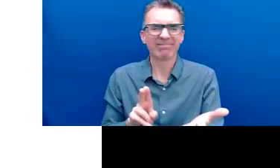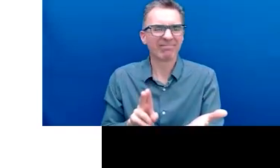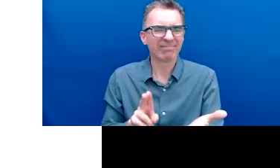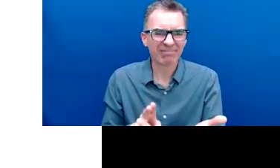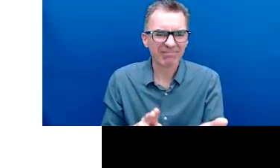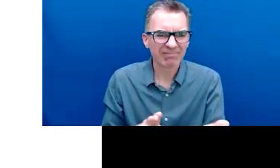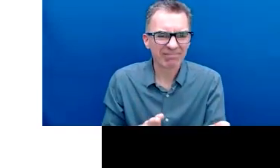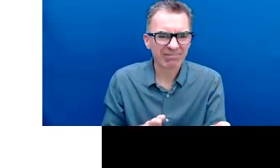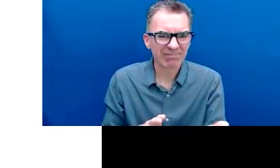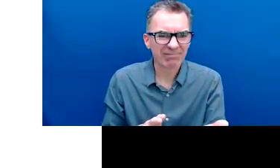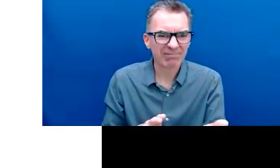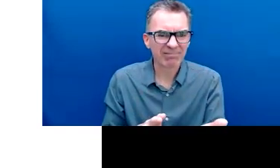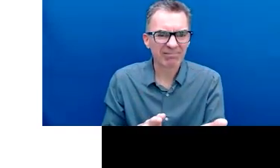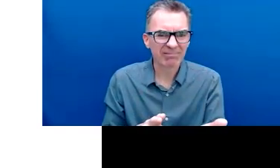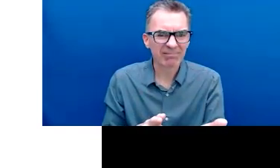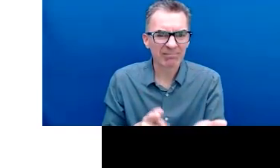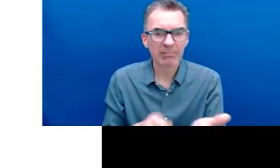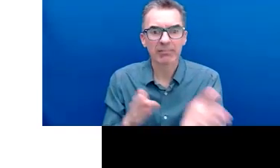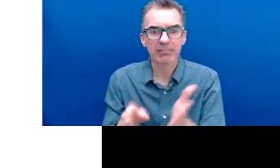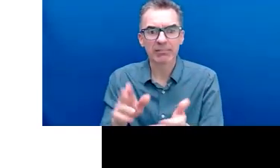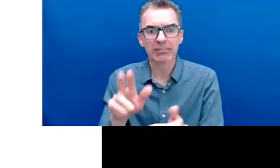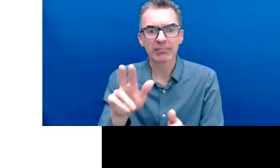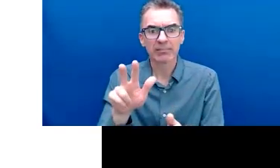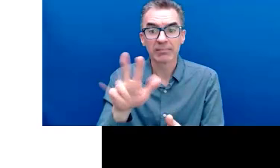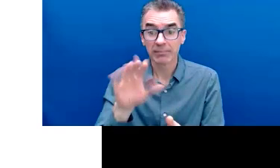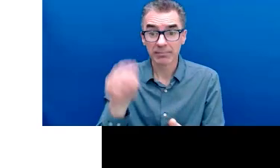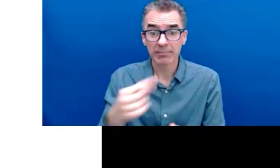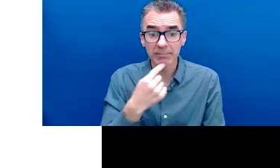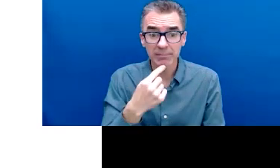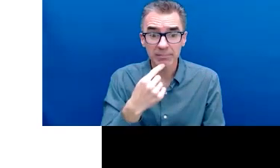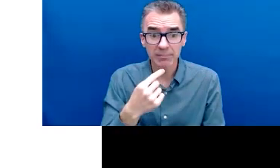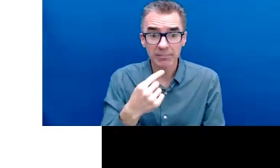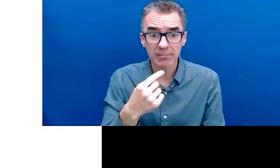35, almost 36% said that they earned a poor grade